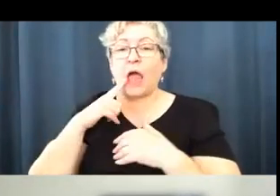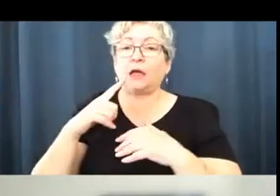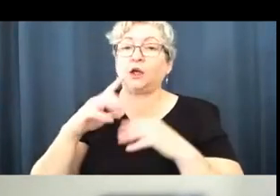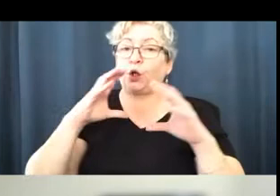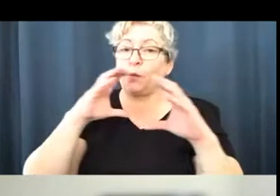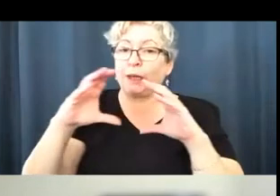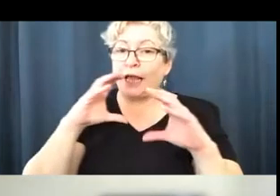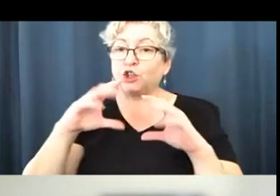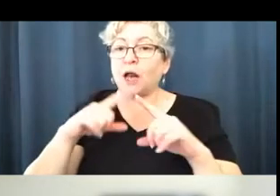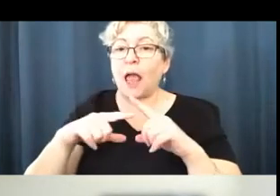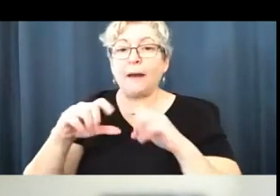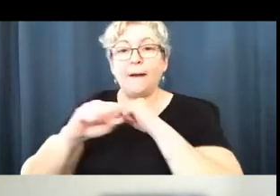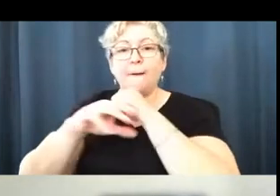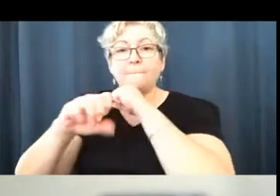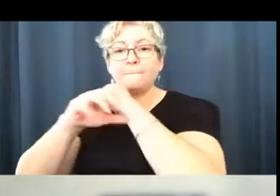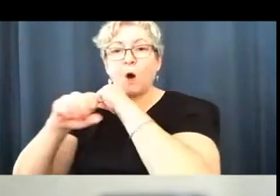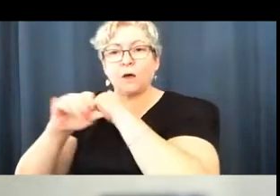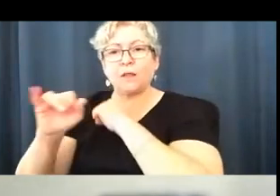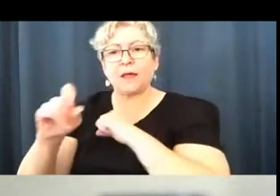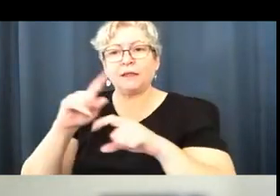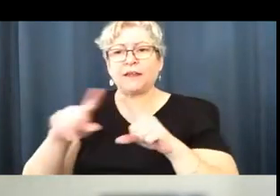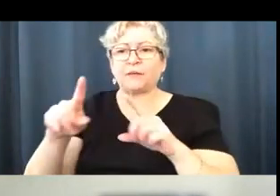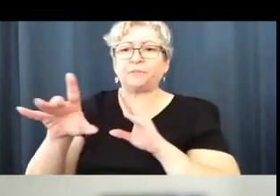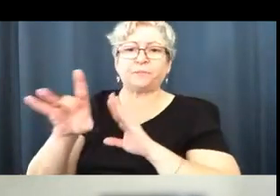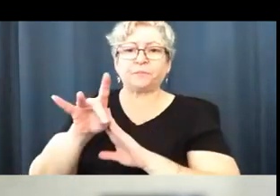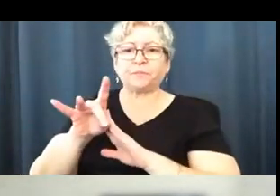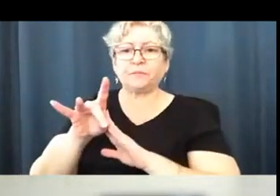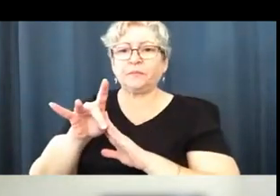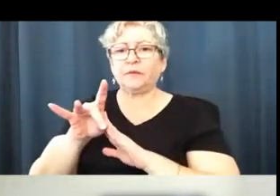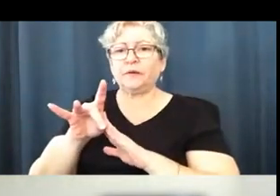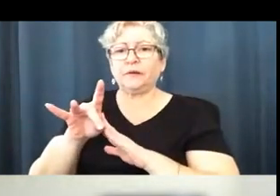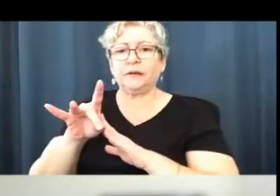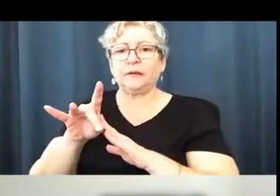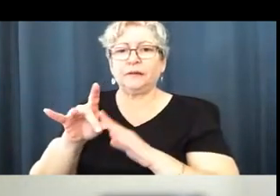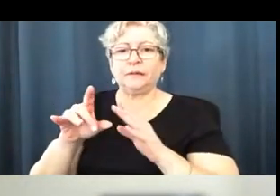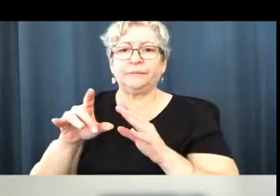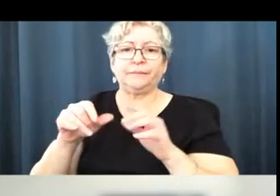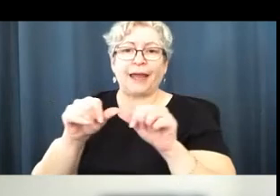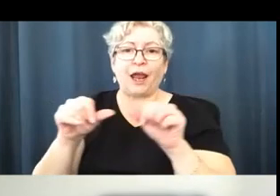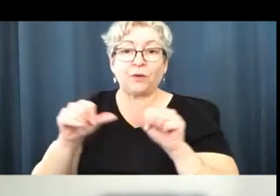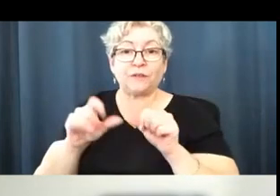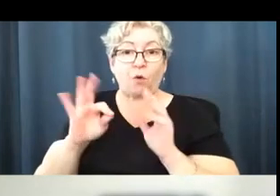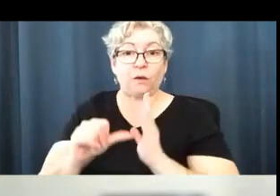those are often neglected areas of emphasis that are really important as well.